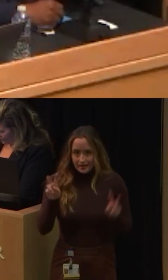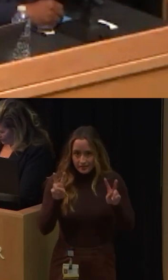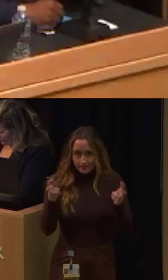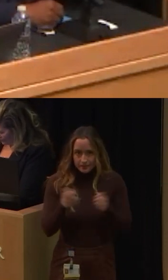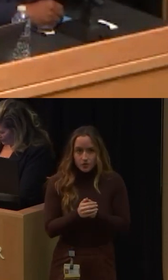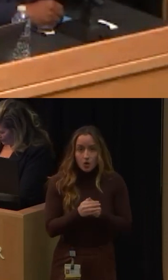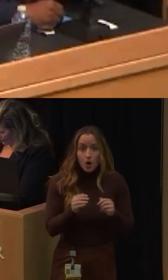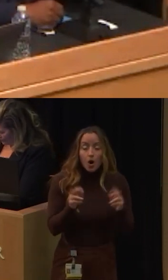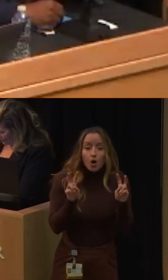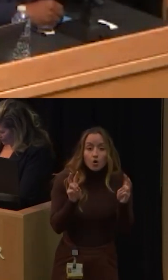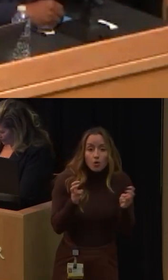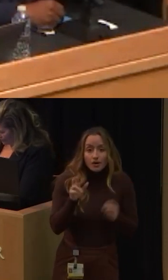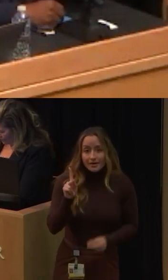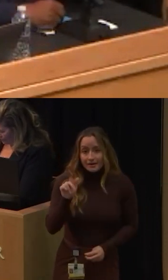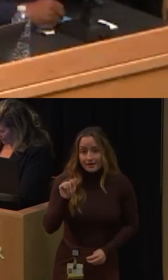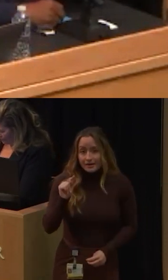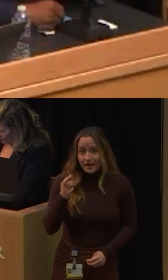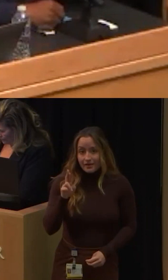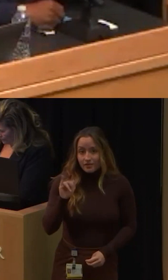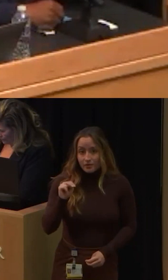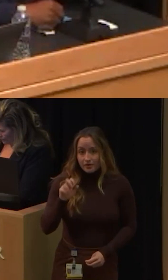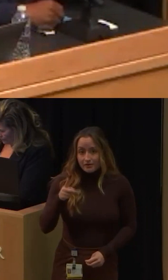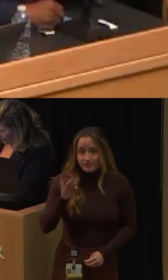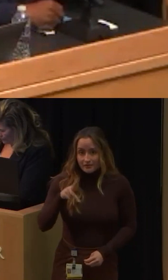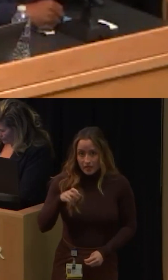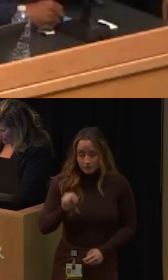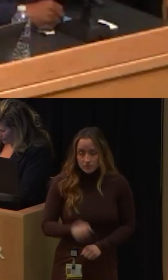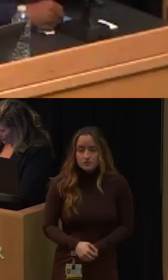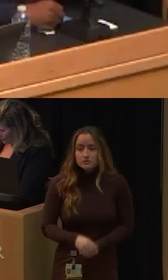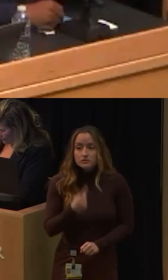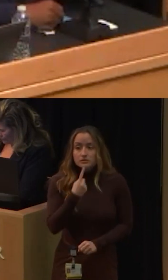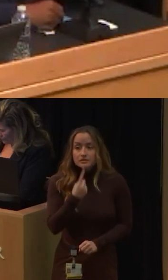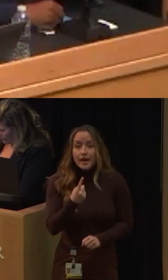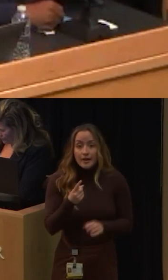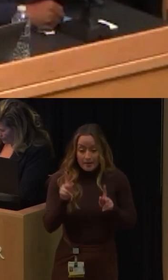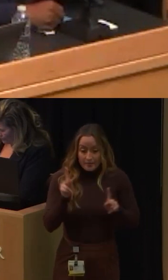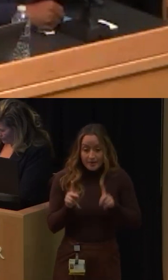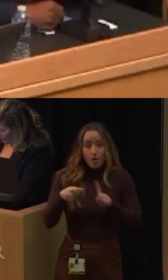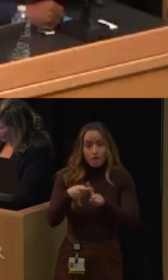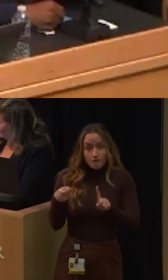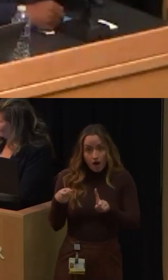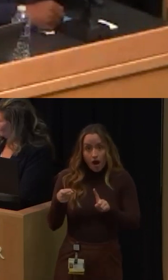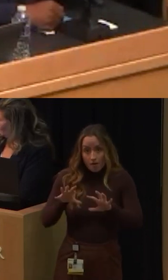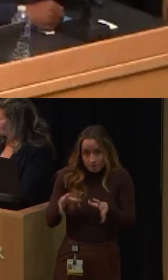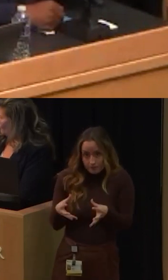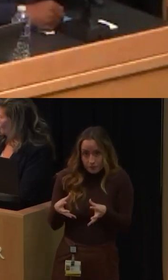who was a professor at the Columbia Business School. She says, "Members of a homogenous group "rest somewhat assured